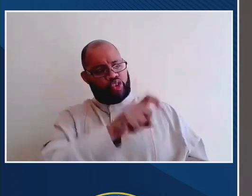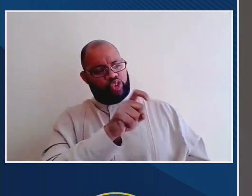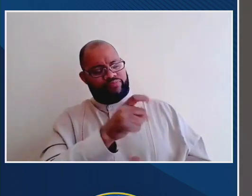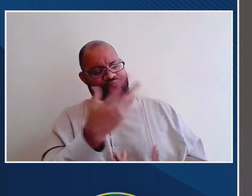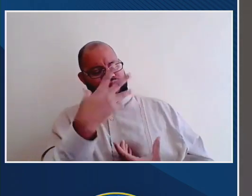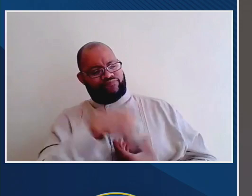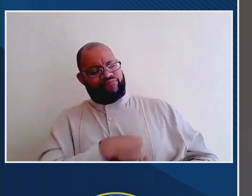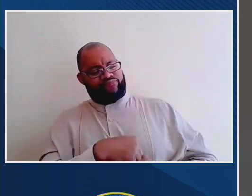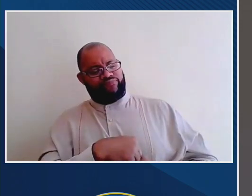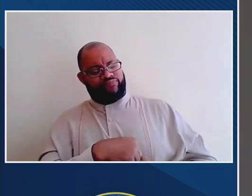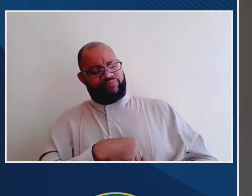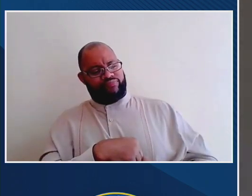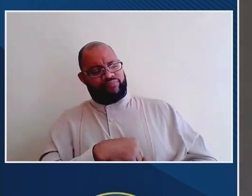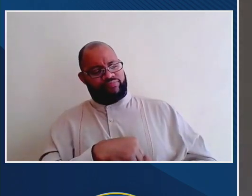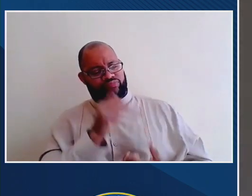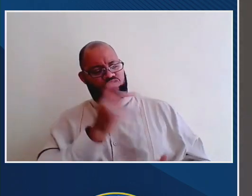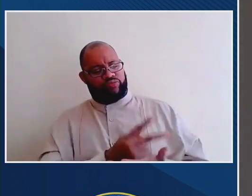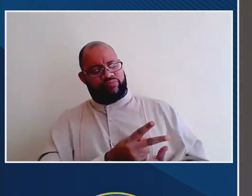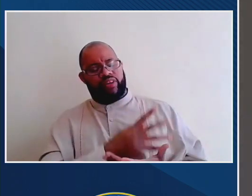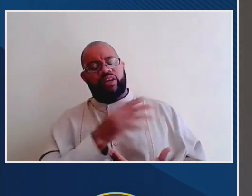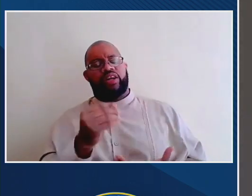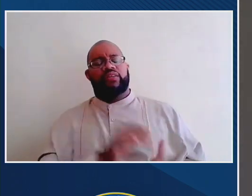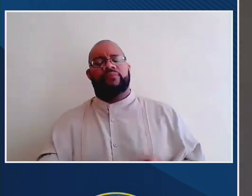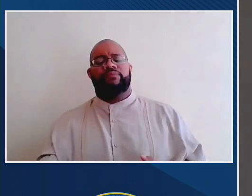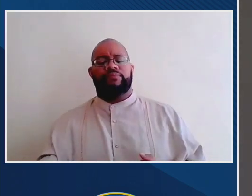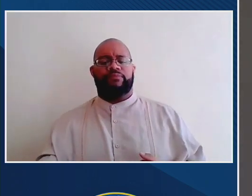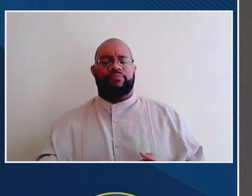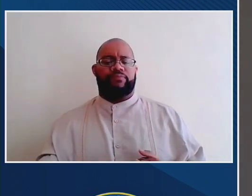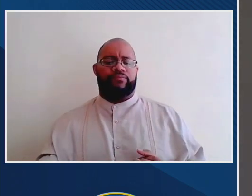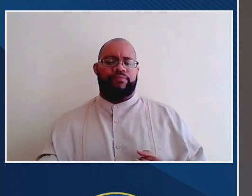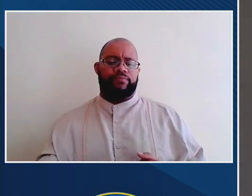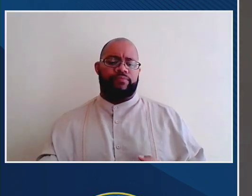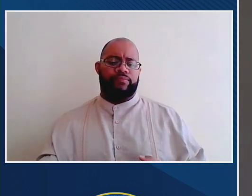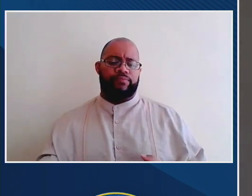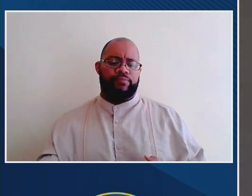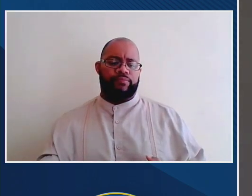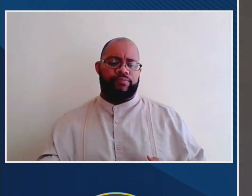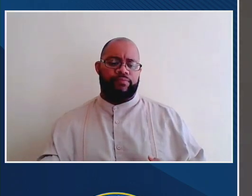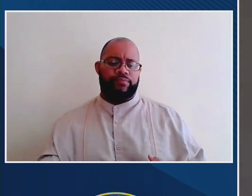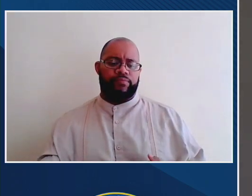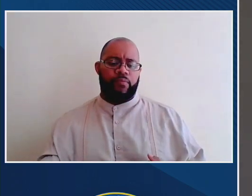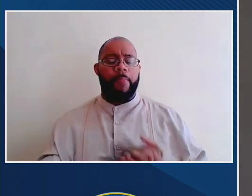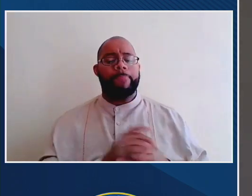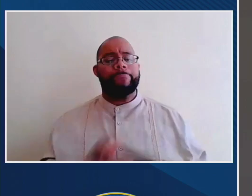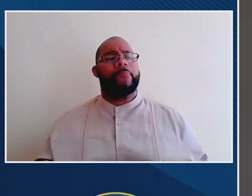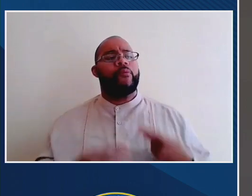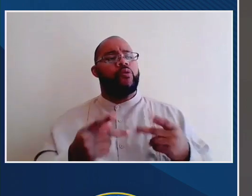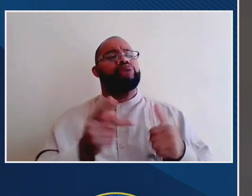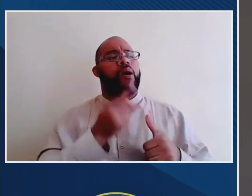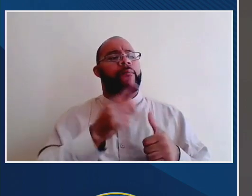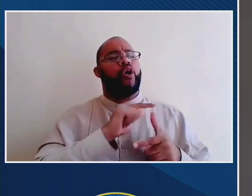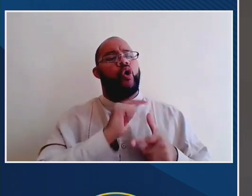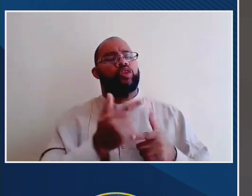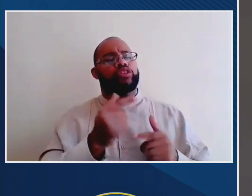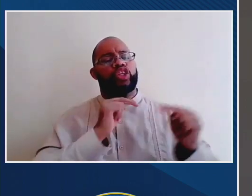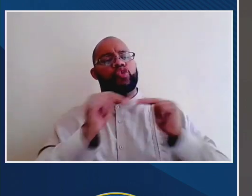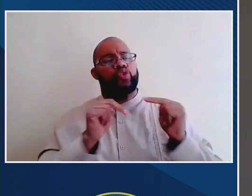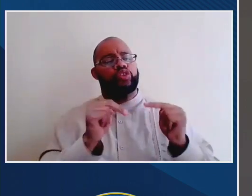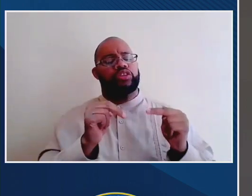approved and the proposed primary and alternate negotiator along with their job,